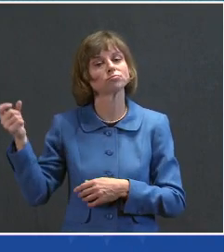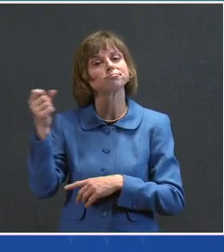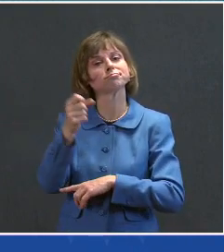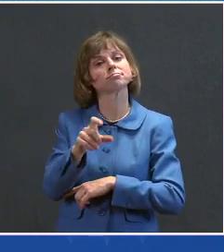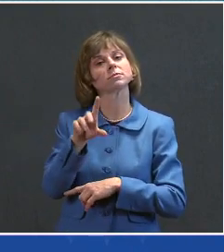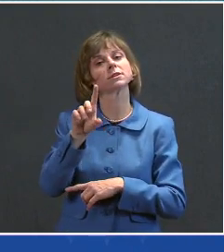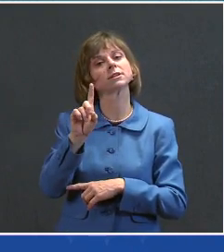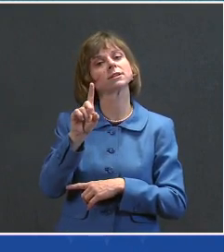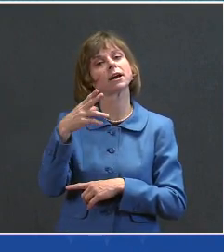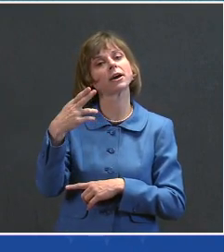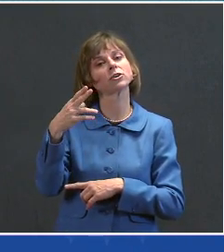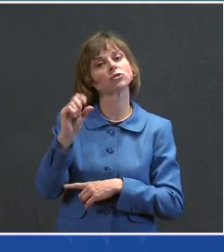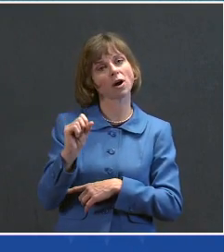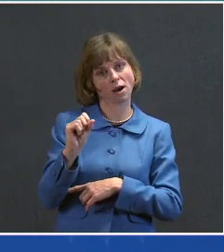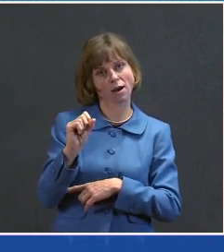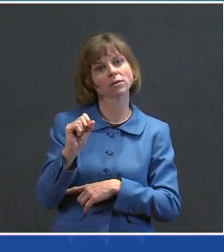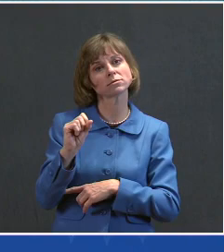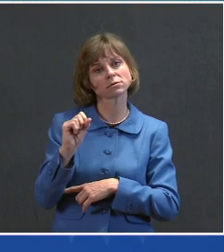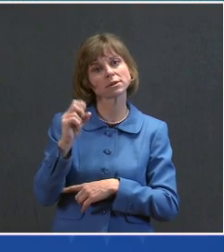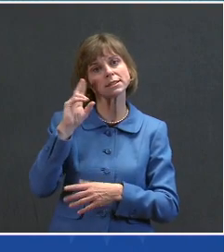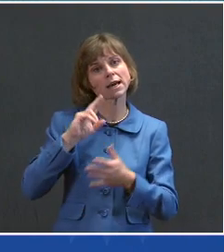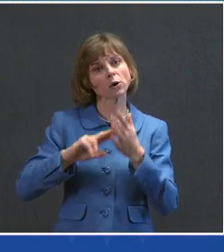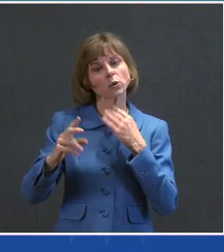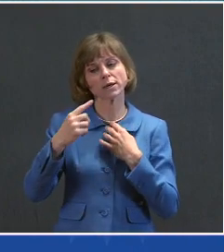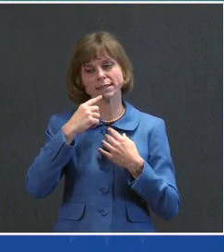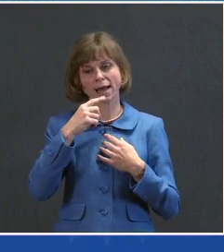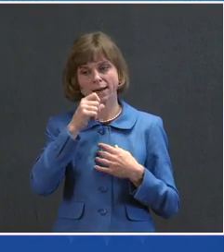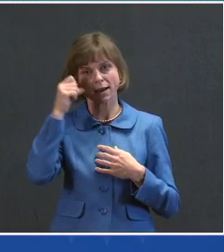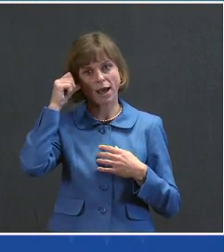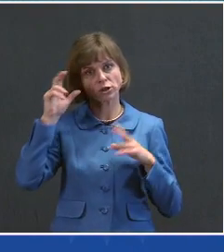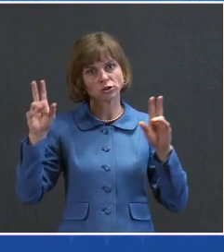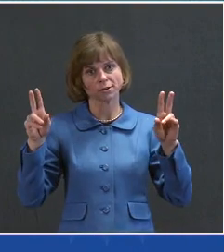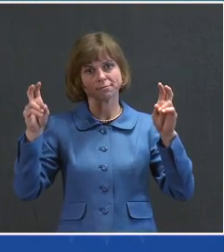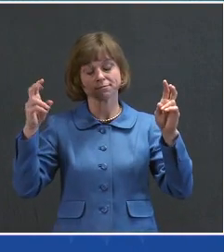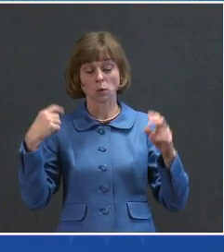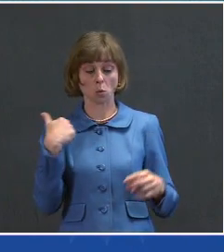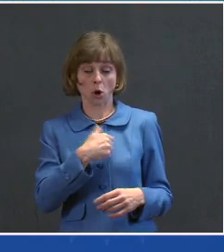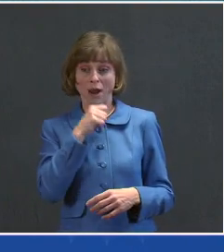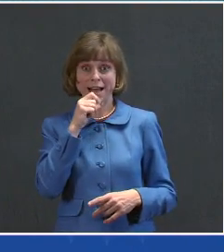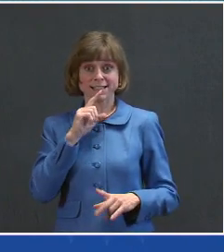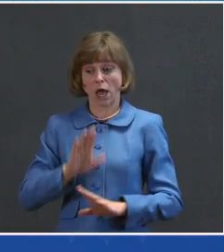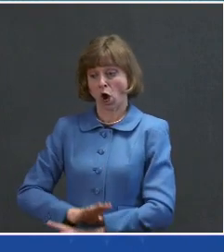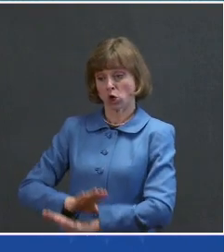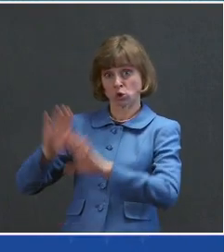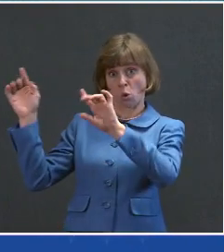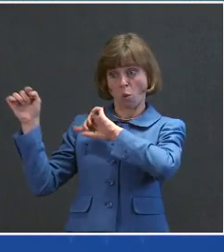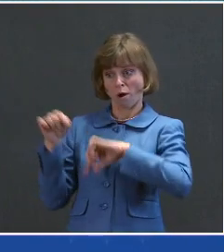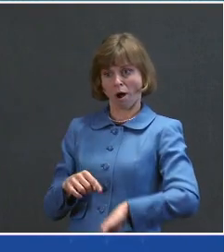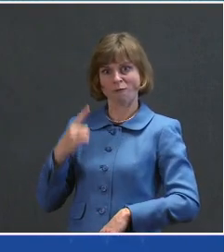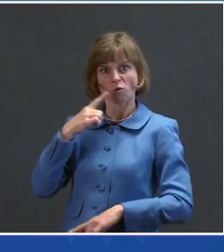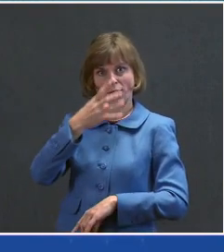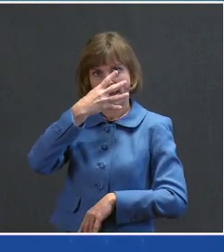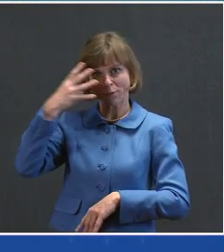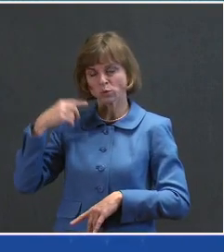Alejandro Mayorkas, who said the following. He said, "We are not saying, 'Don't come'" to those migrants. He said, "We are saying, 'Don't come now